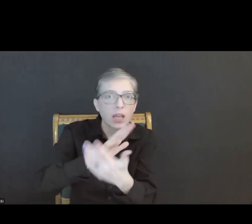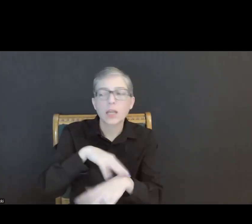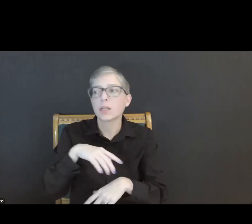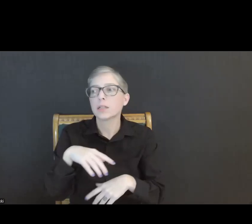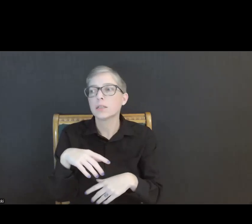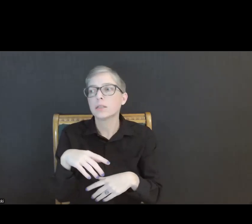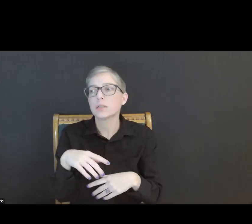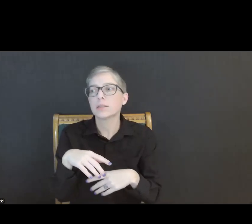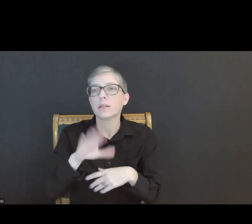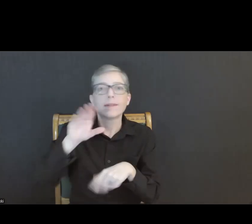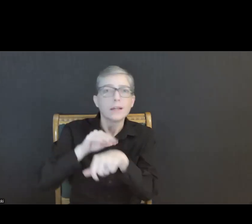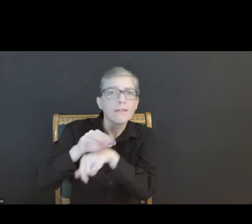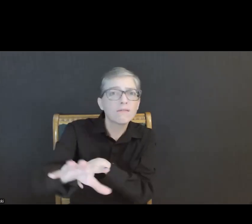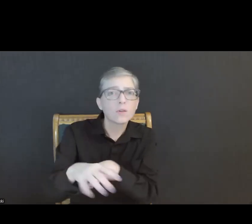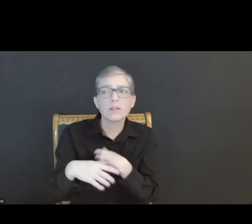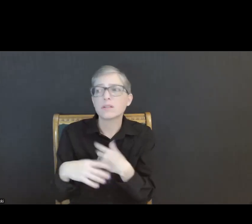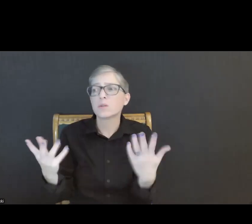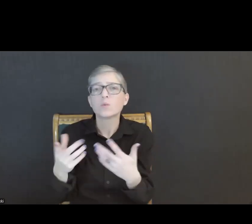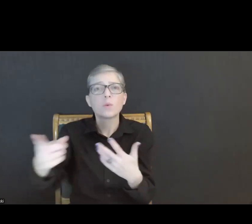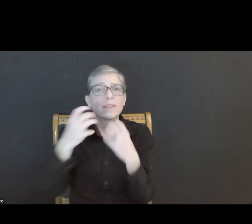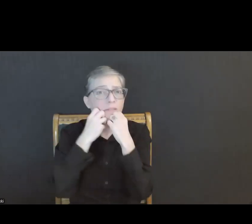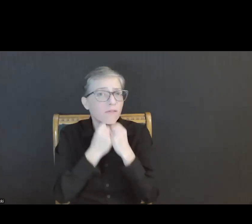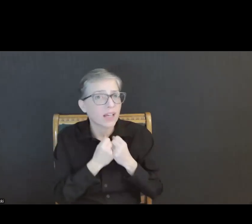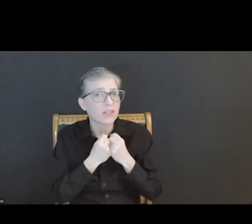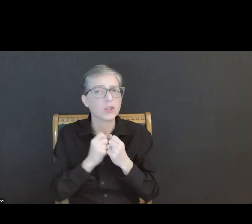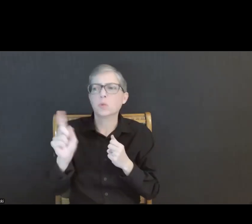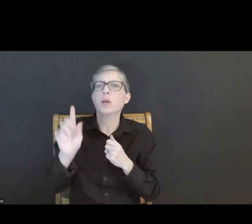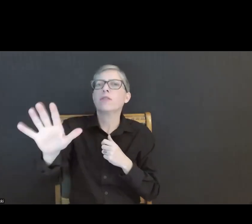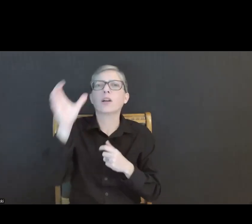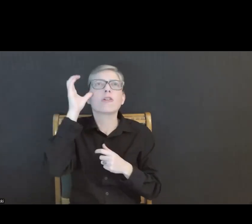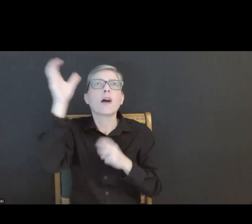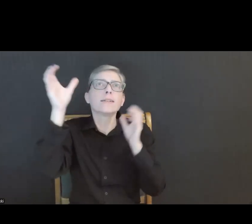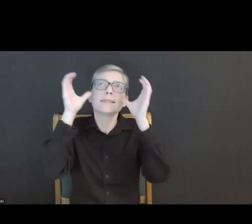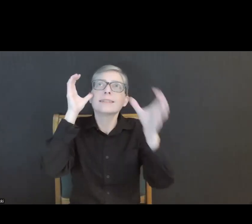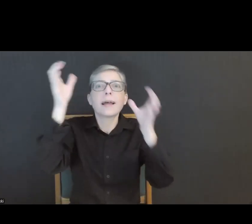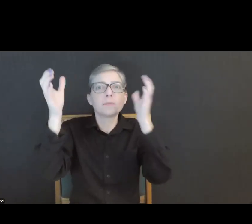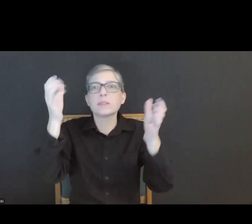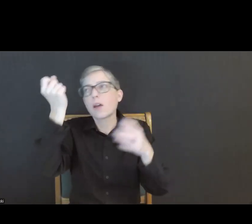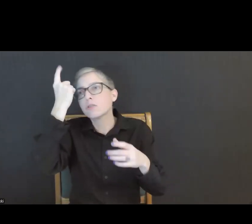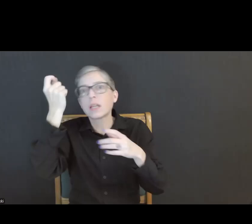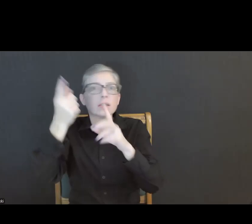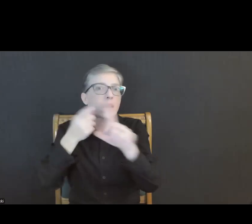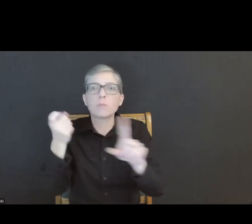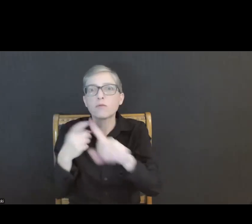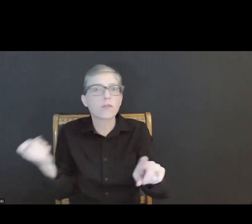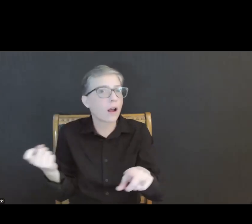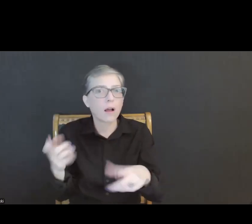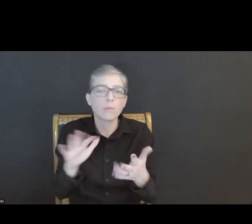get Concepts from you know idea of Love identity um all these things shape a person and for me